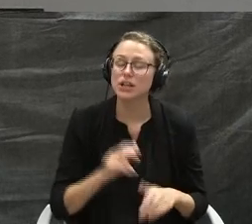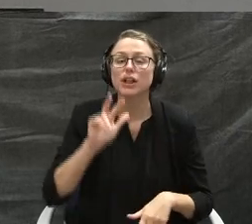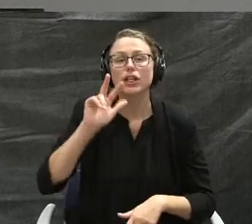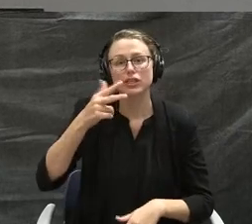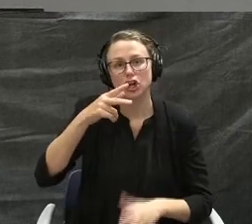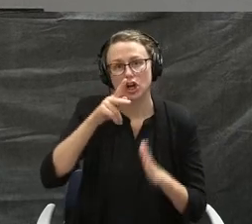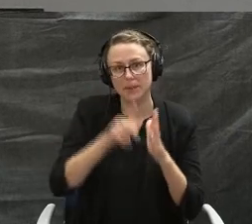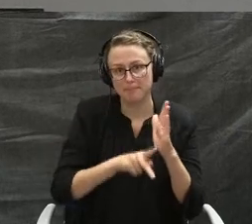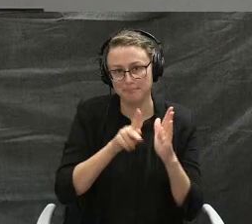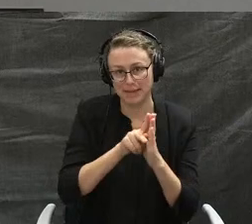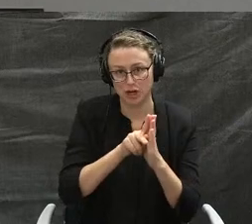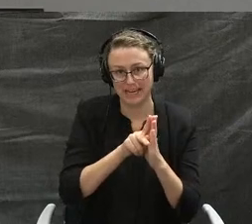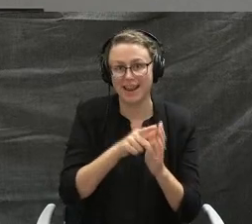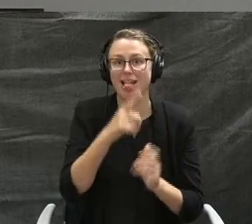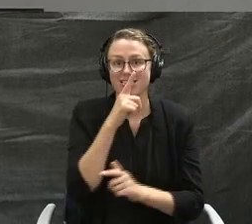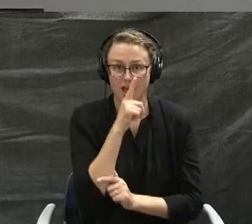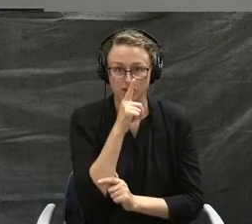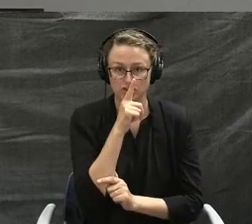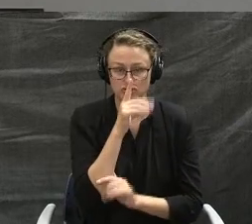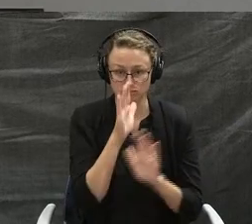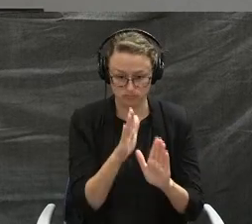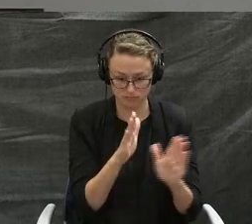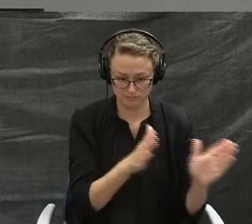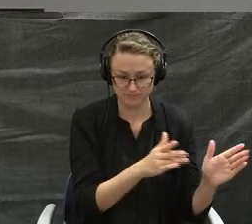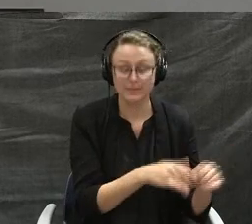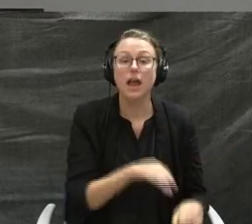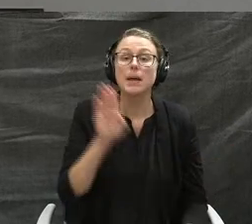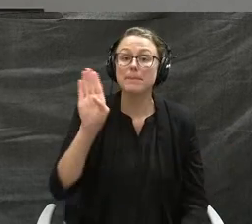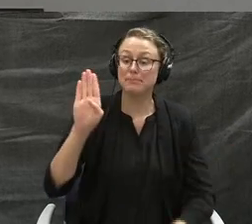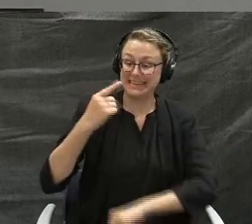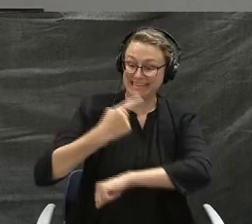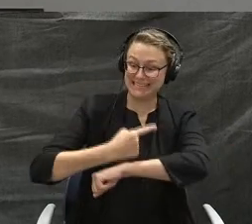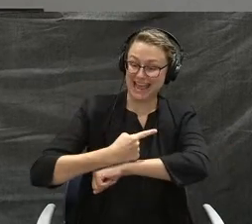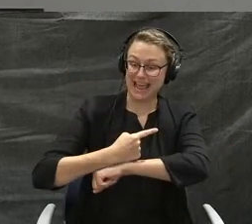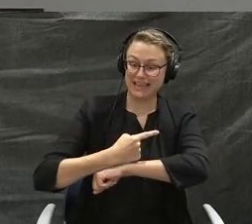And so then, on a B Day you would have that repeated with a